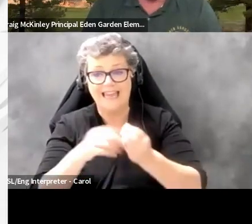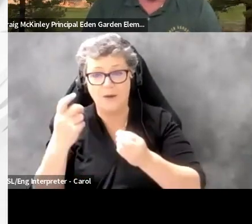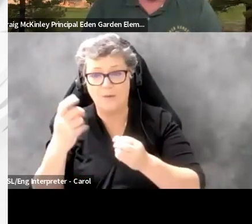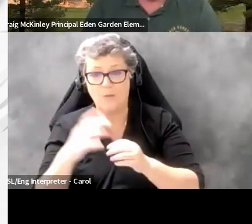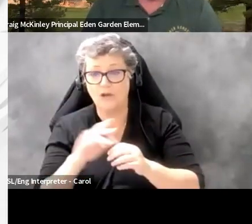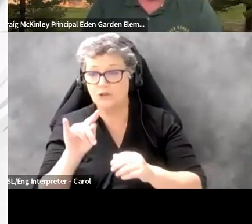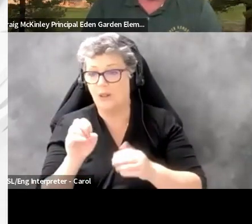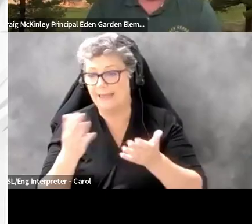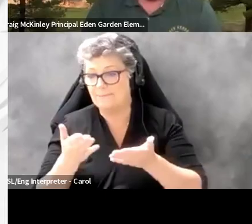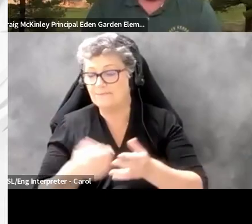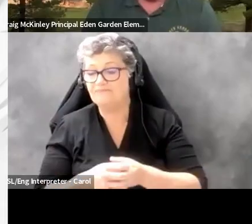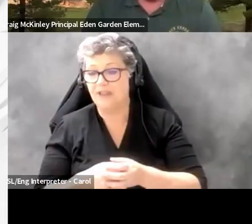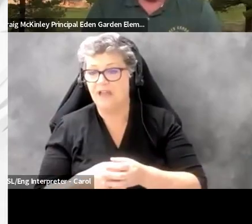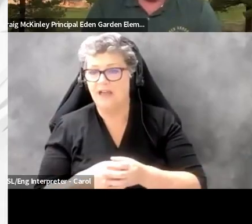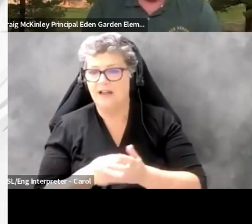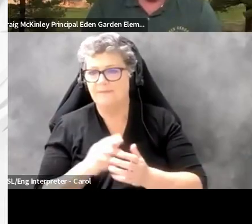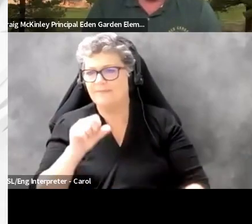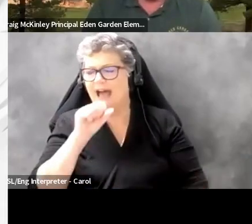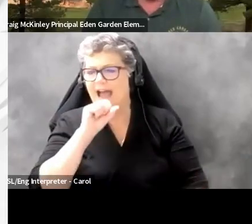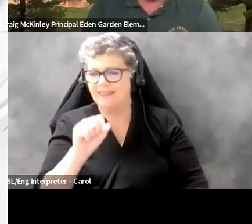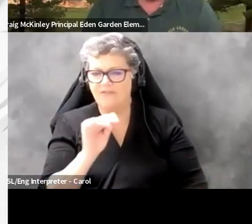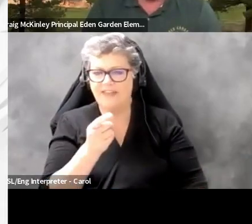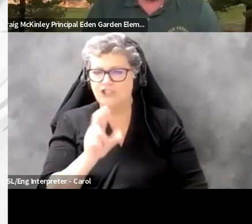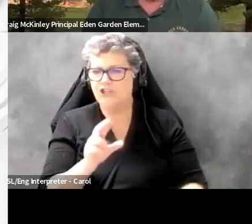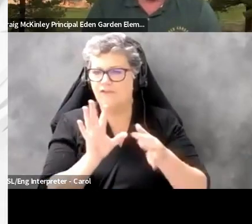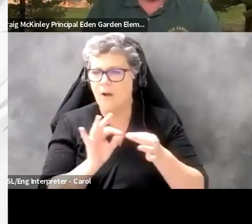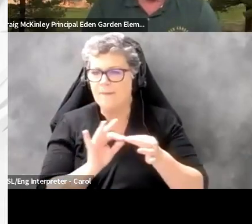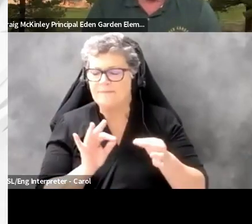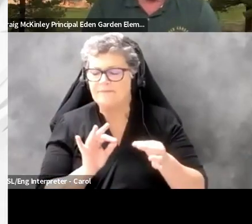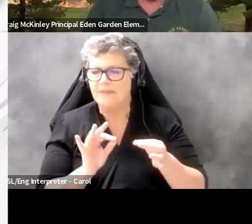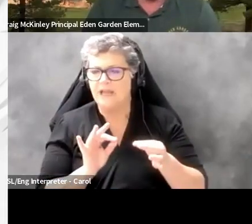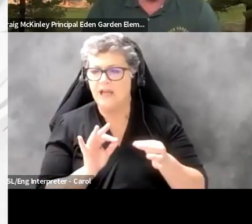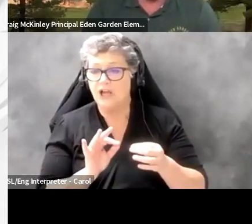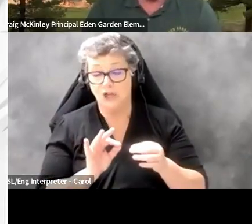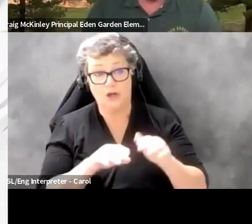as well? I I love I love the Jennifer brought up the point that you're going to go in a classroom